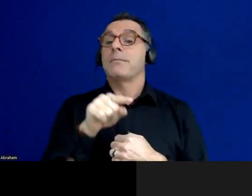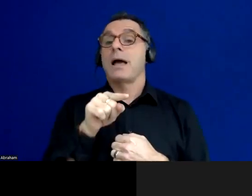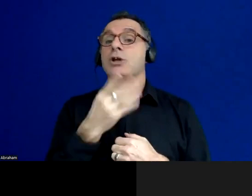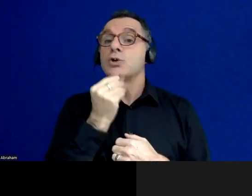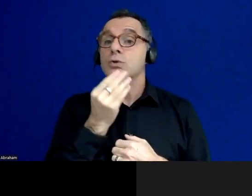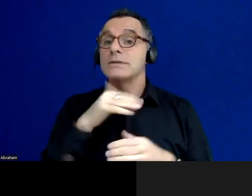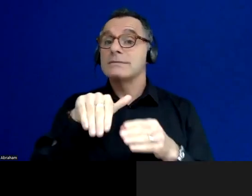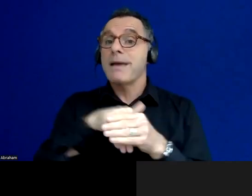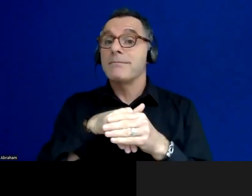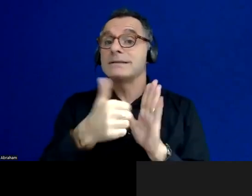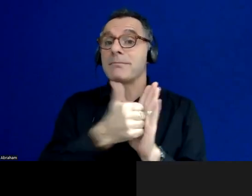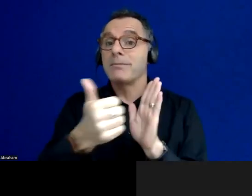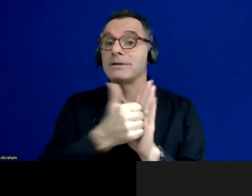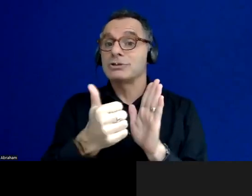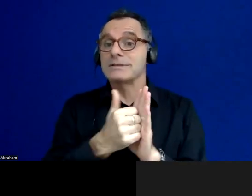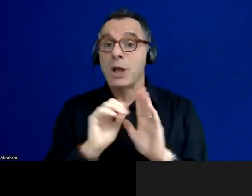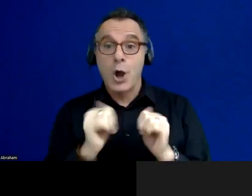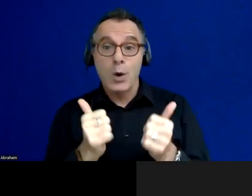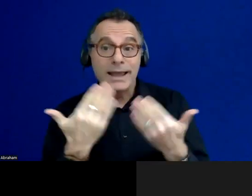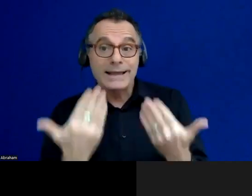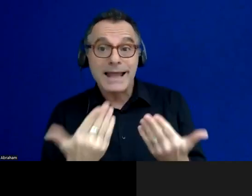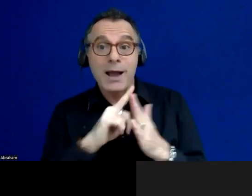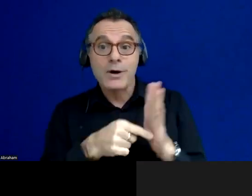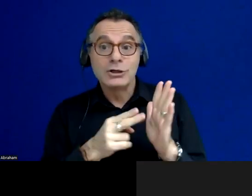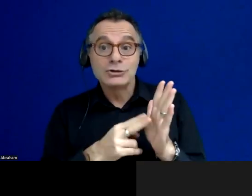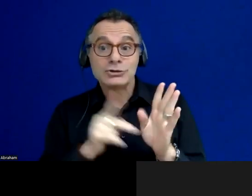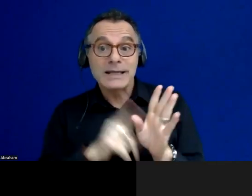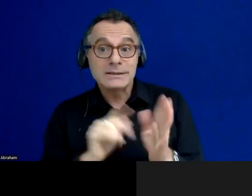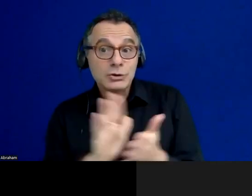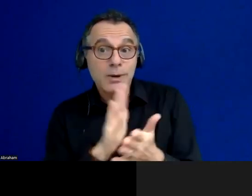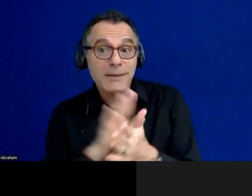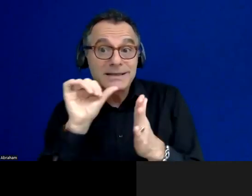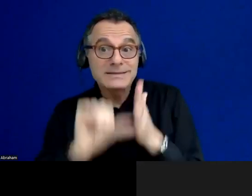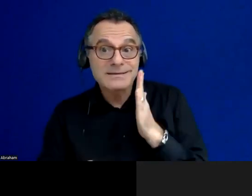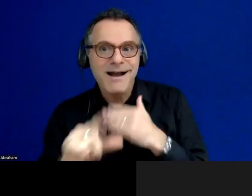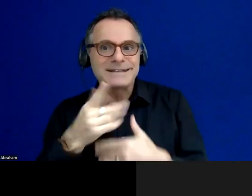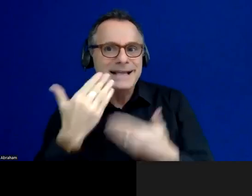if you're happy Jenny, I'll hand over to you now to tell us a bit more about the collection.